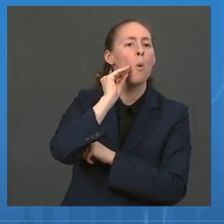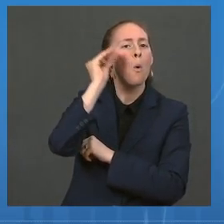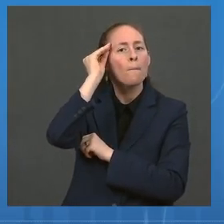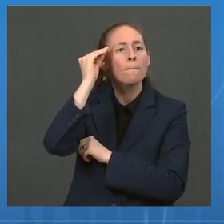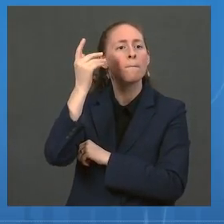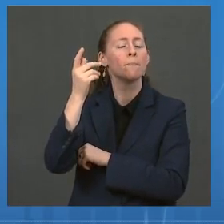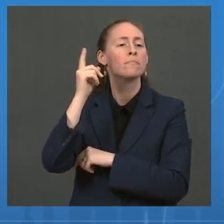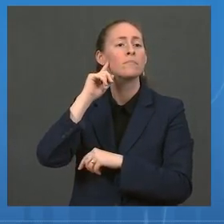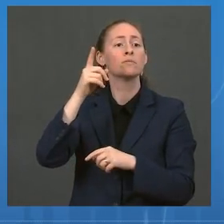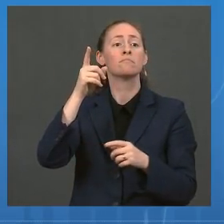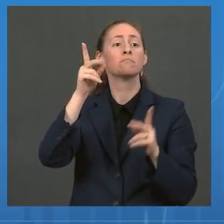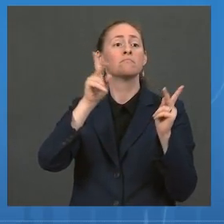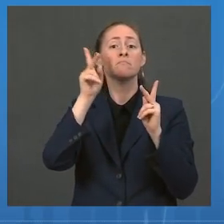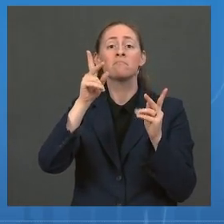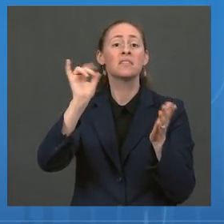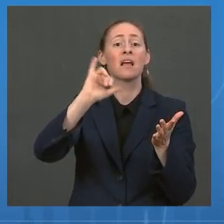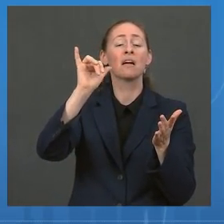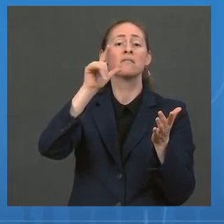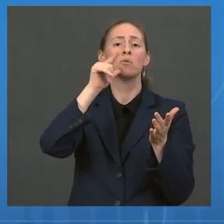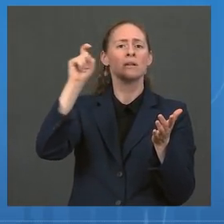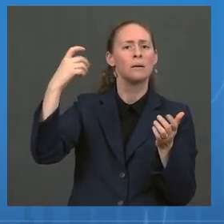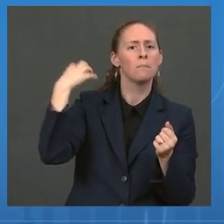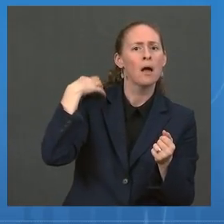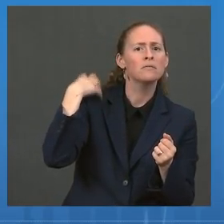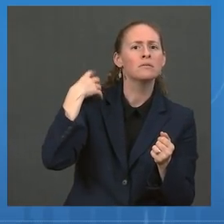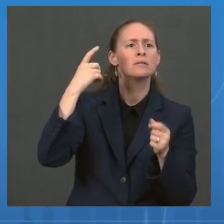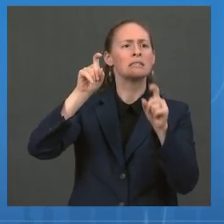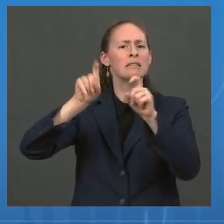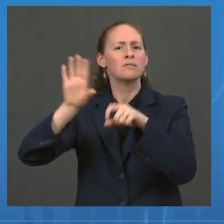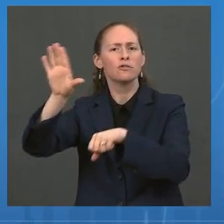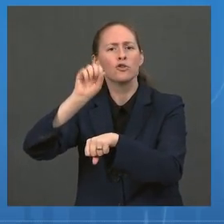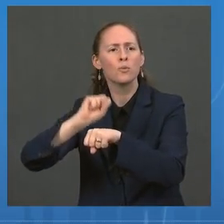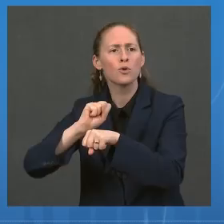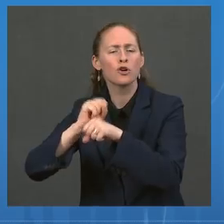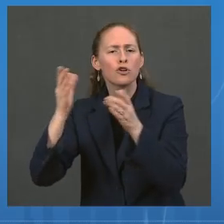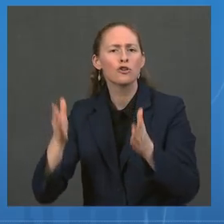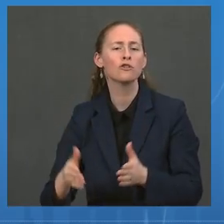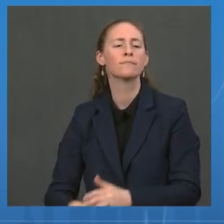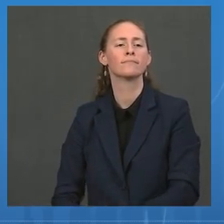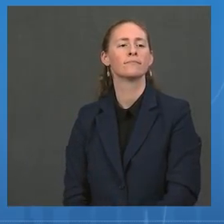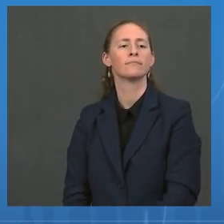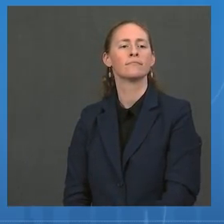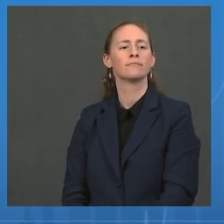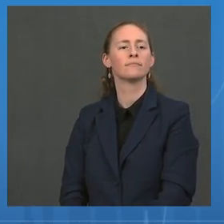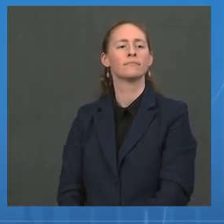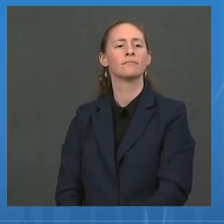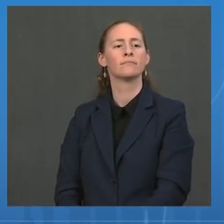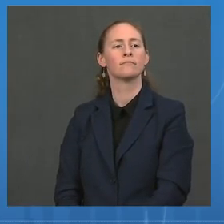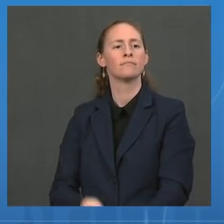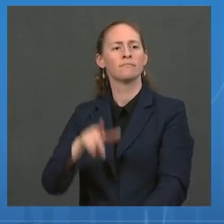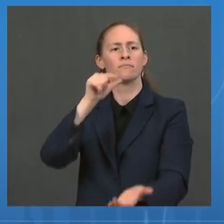So, it's an industrial -- it's an expansion of the industrial base so that more manufacturing occurs